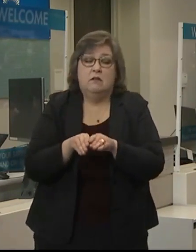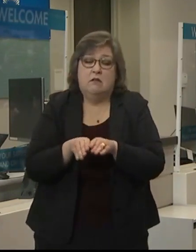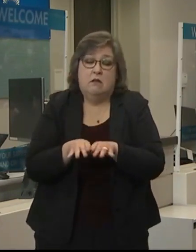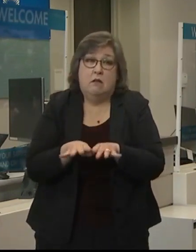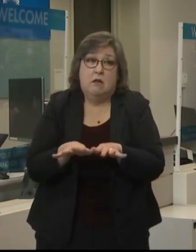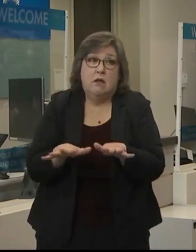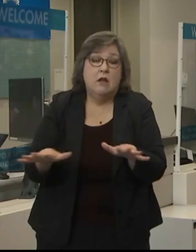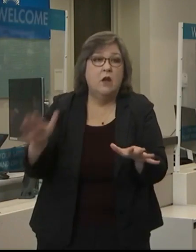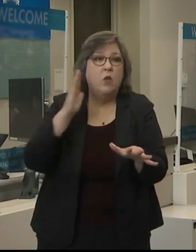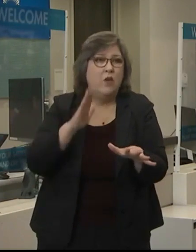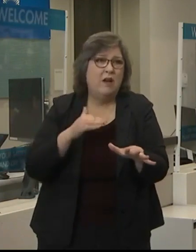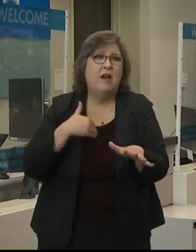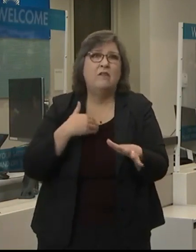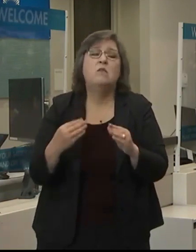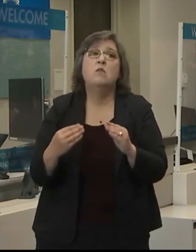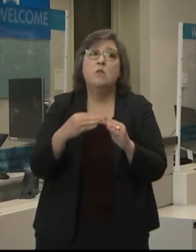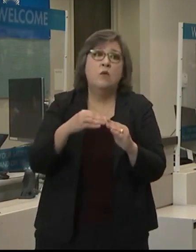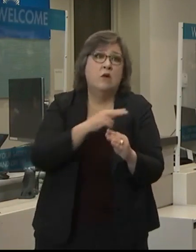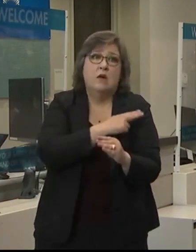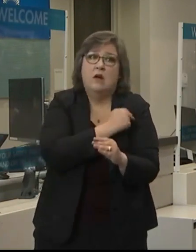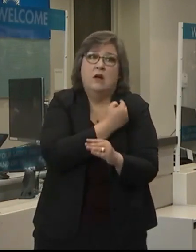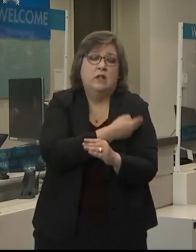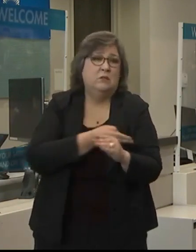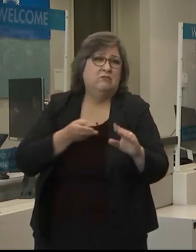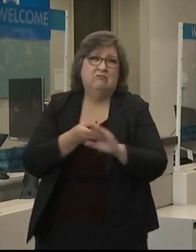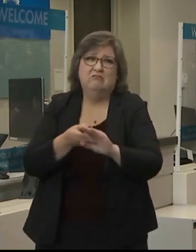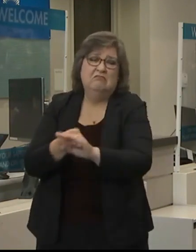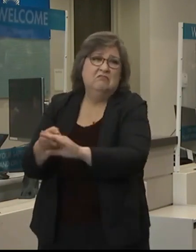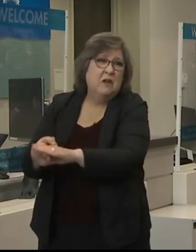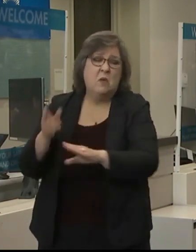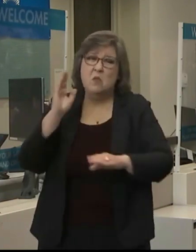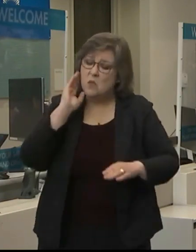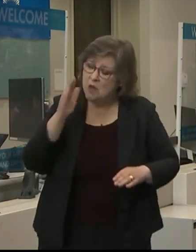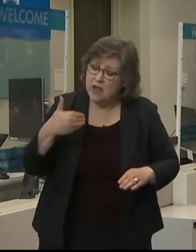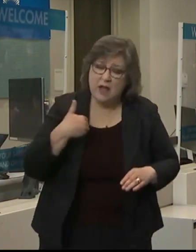this path, our projections will put additional pressure on systems like